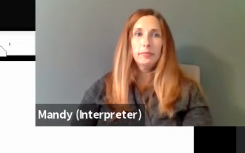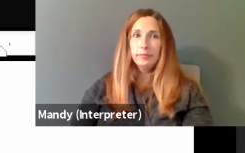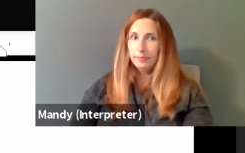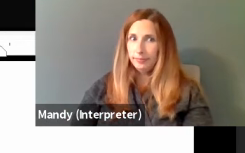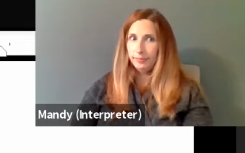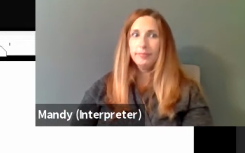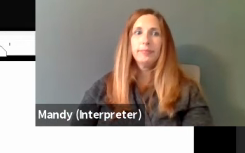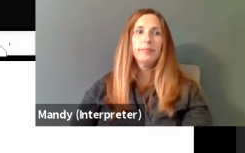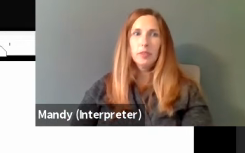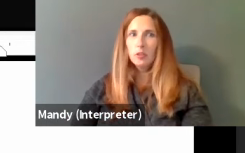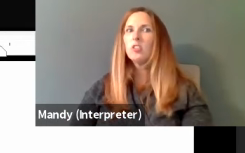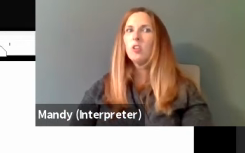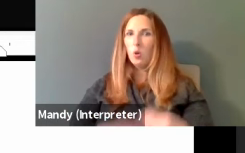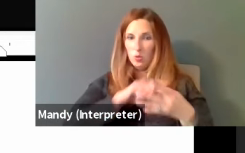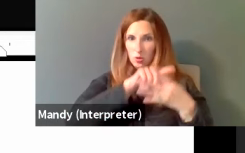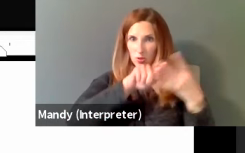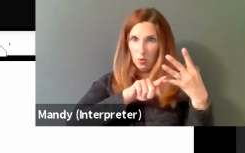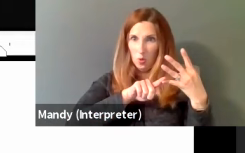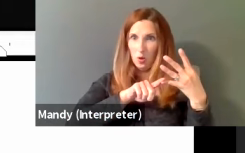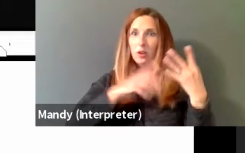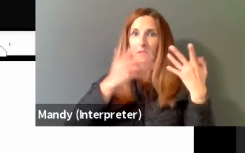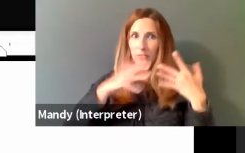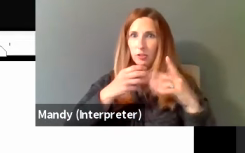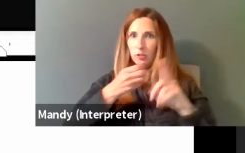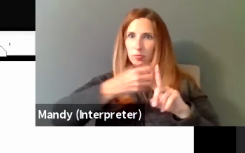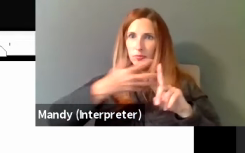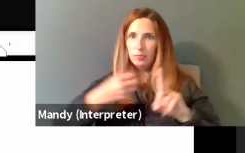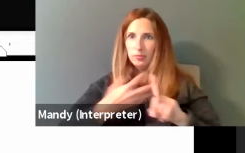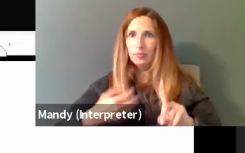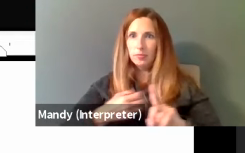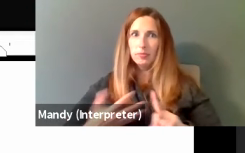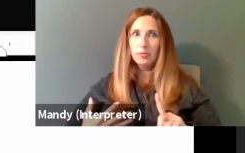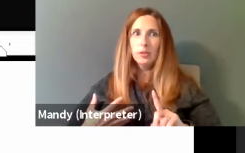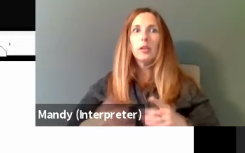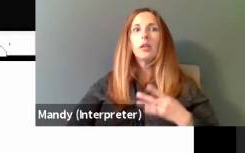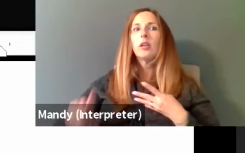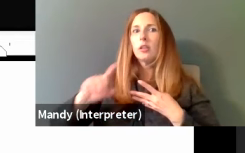So based off of the 2010 census data, we know here, in Mary County,